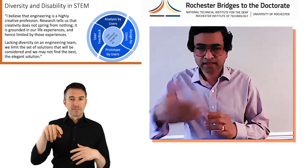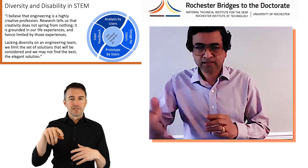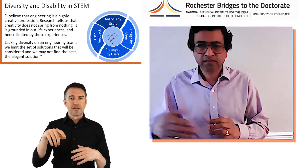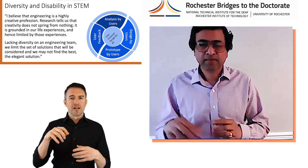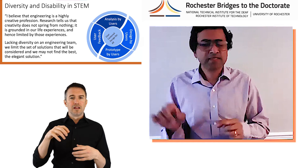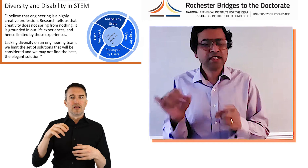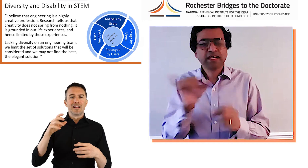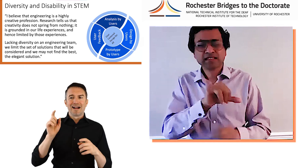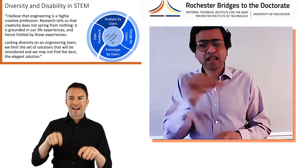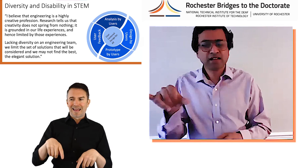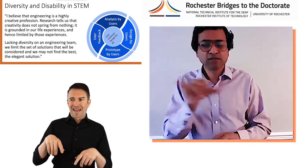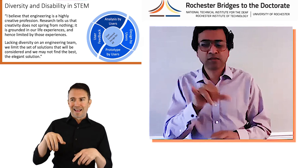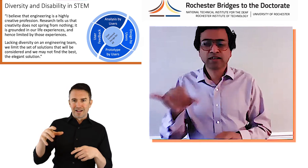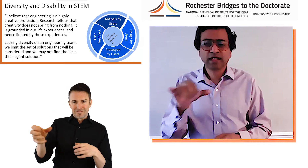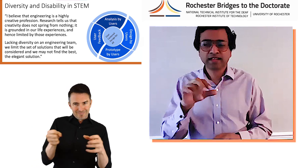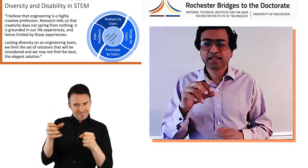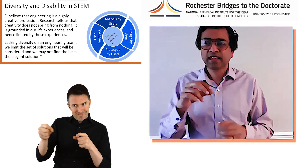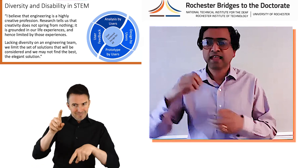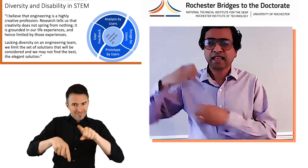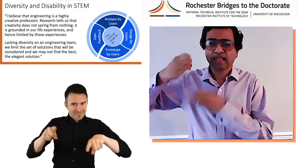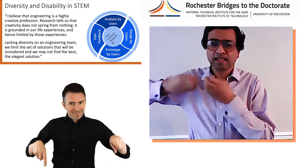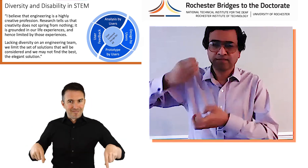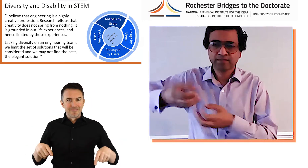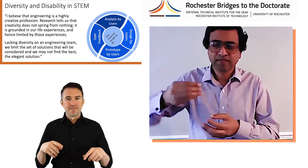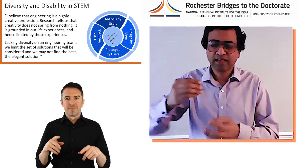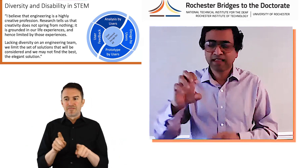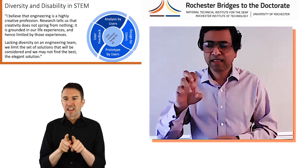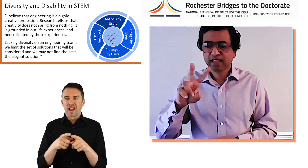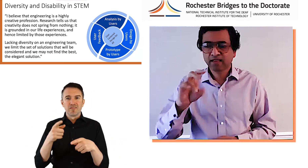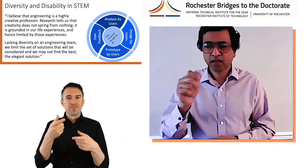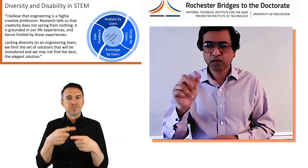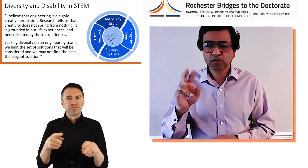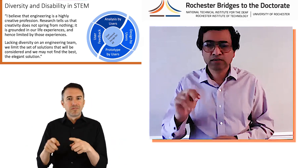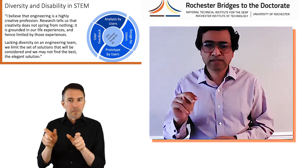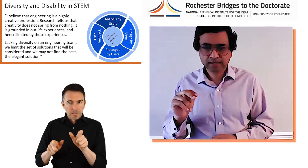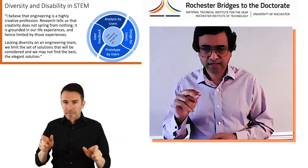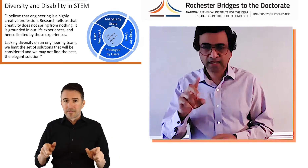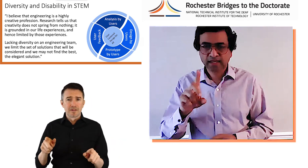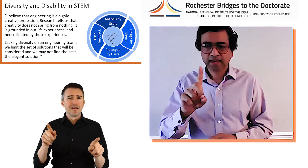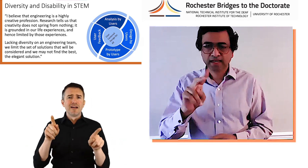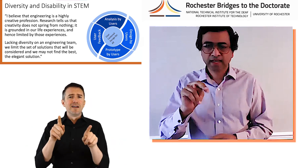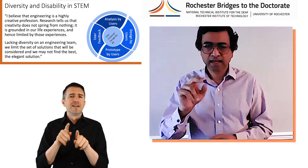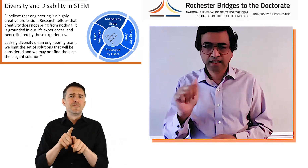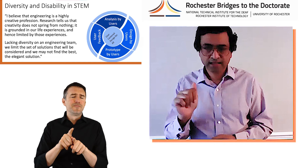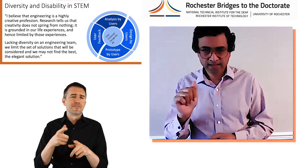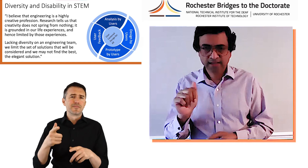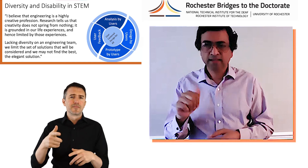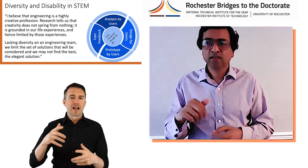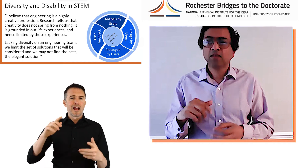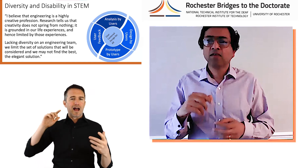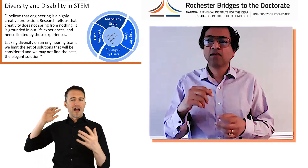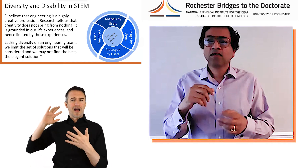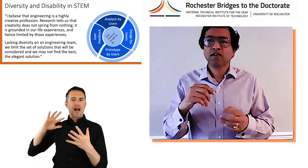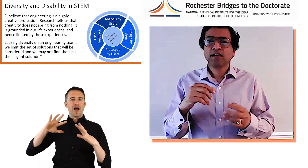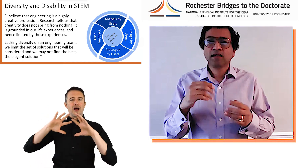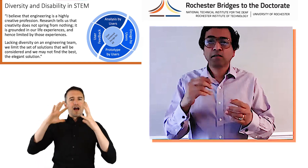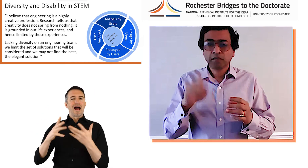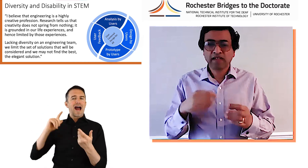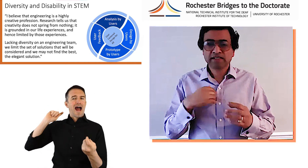within the environment, they will come up with better ideas. It's the same idea with evolution and DNA.